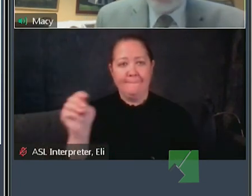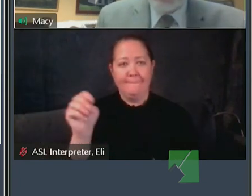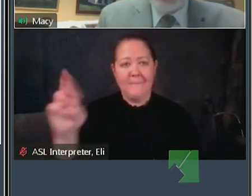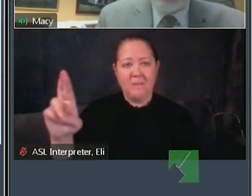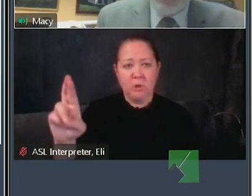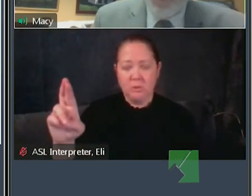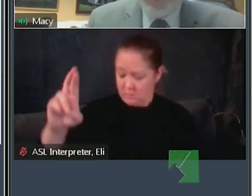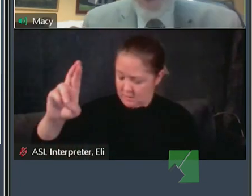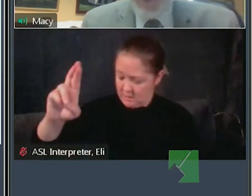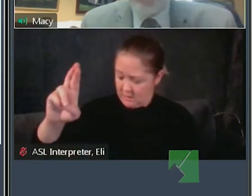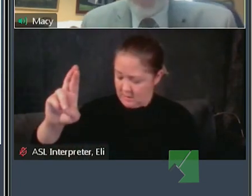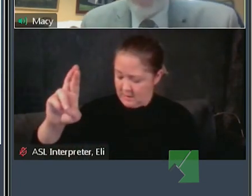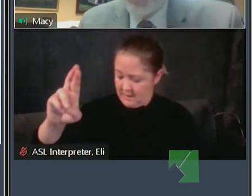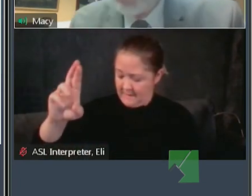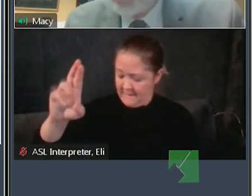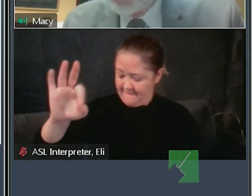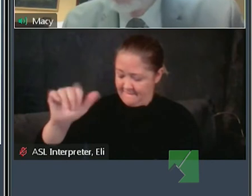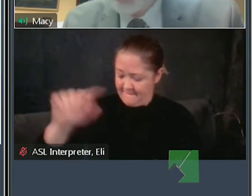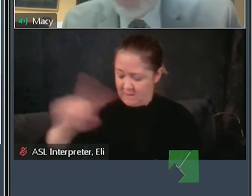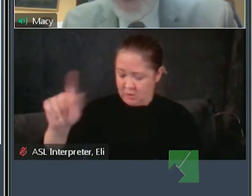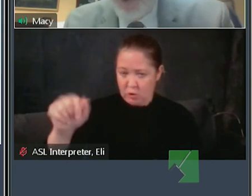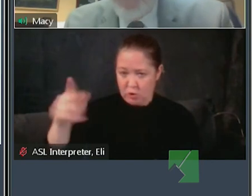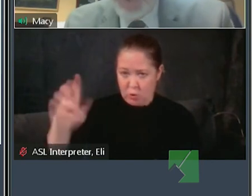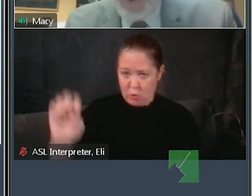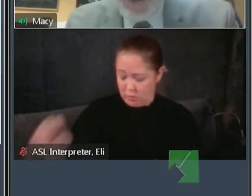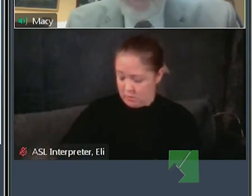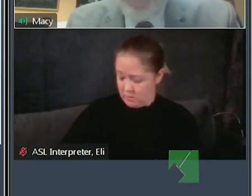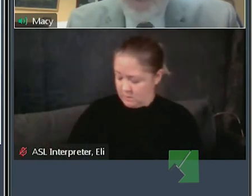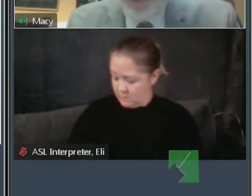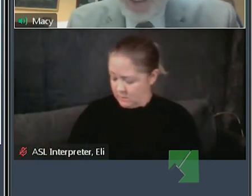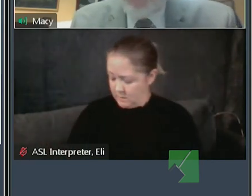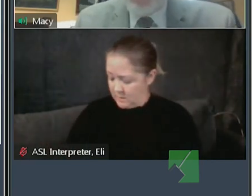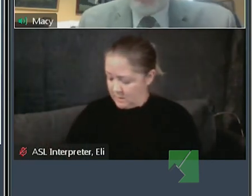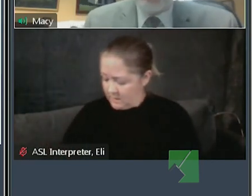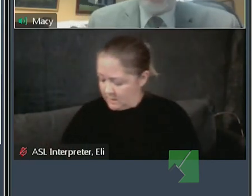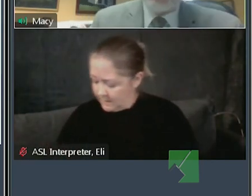that you live and work. They have a community and put me in and a full planning board here.